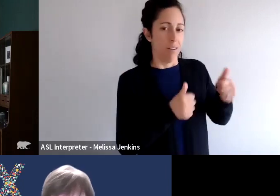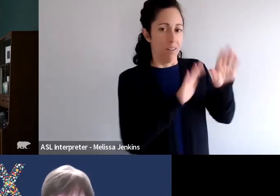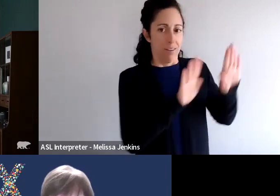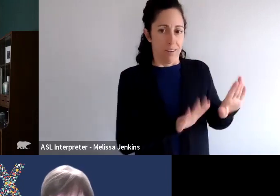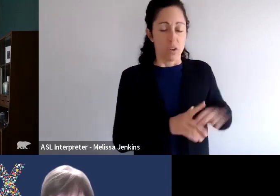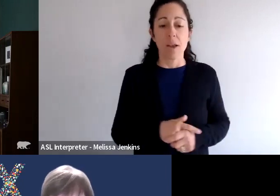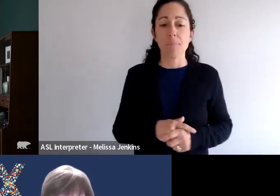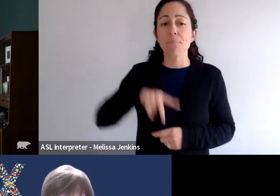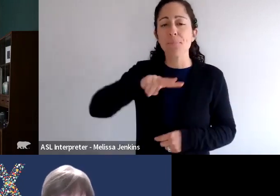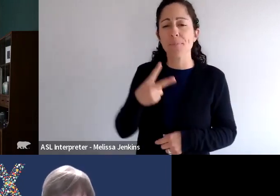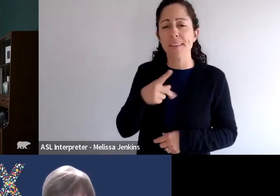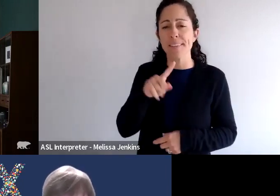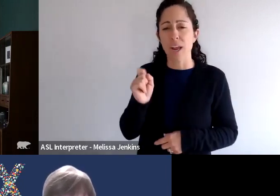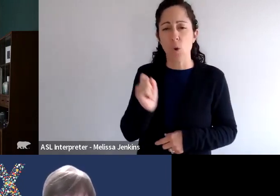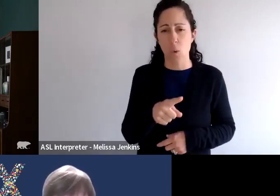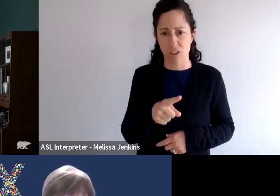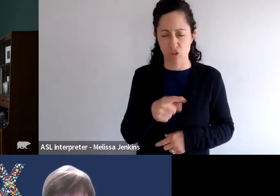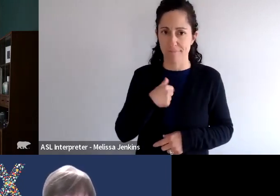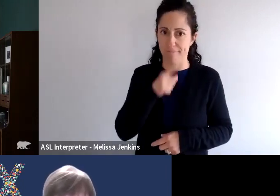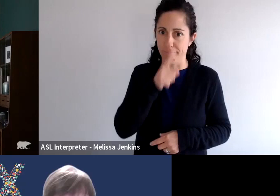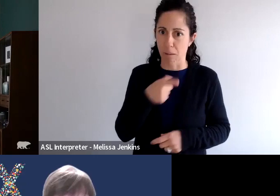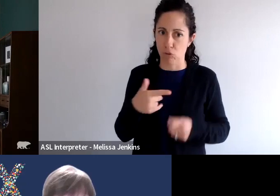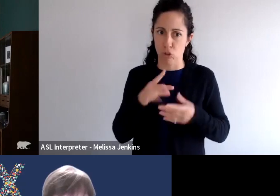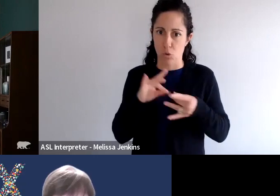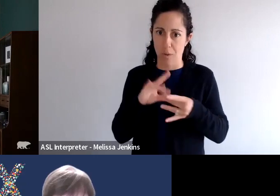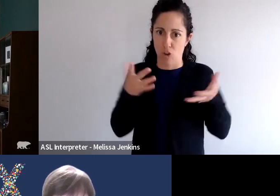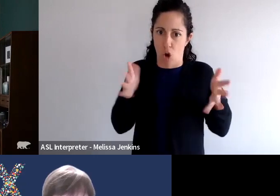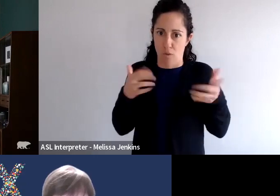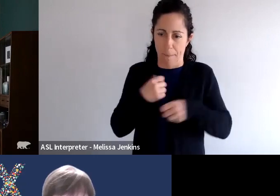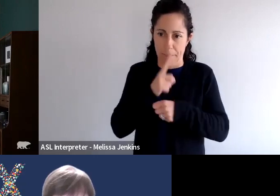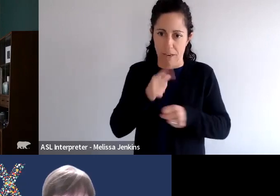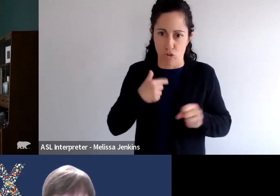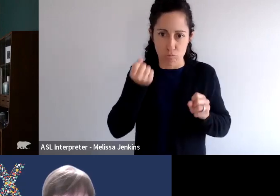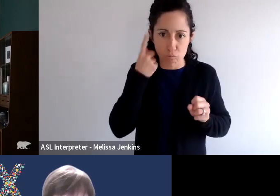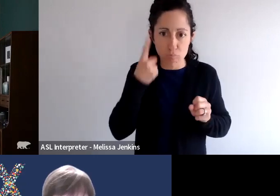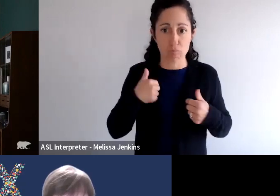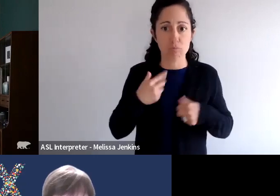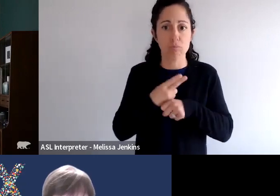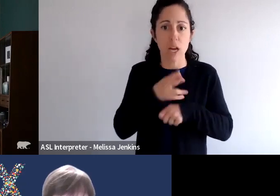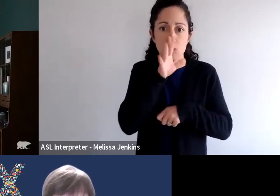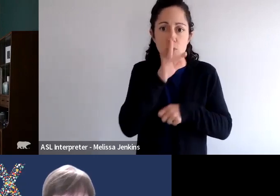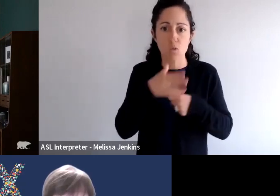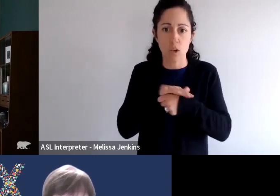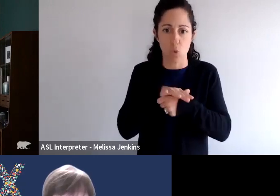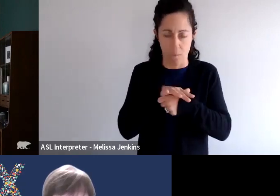I'm I'm sure this has been covered but I just want to make sure um I use um voice over on my iPad